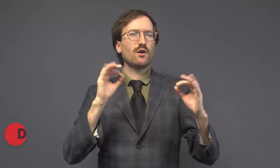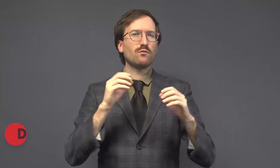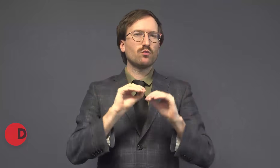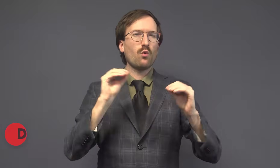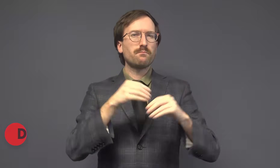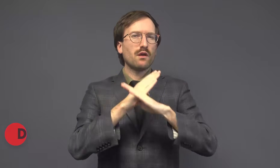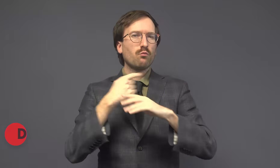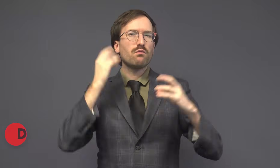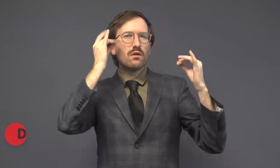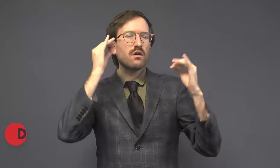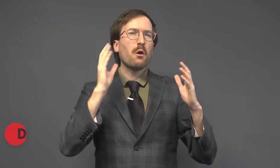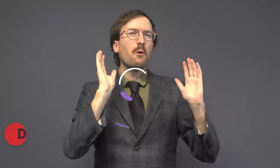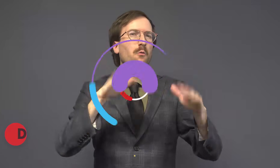even have to think about barriers.